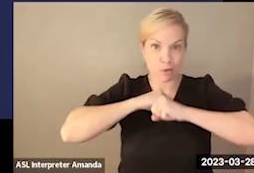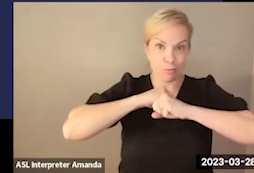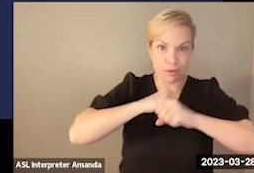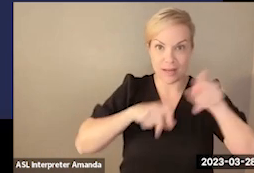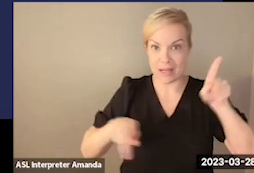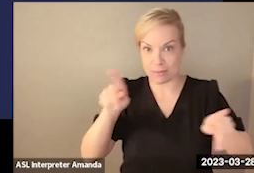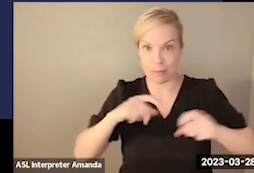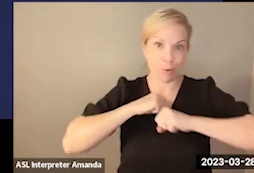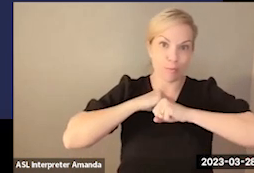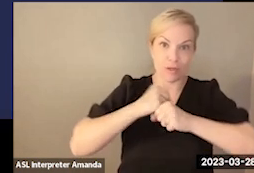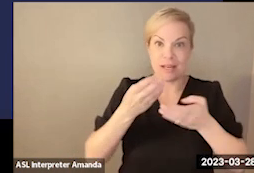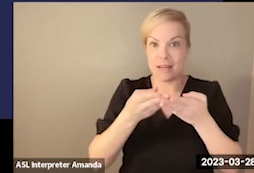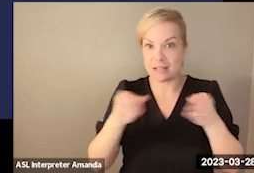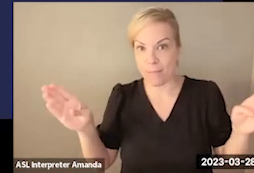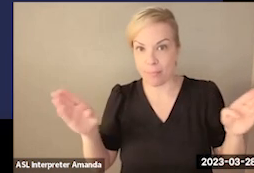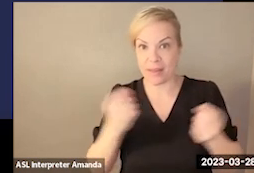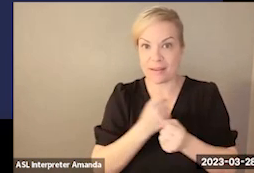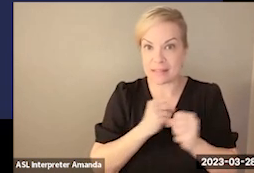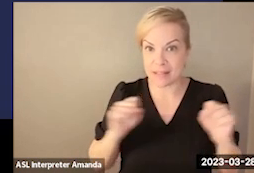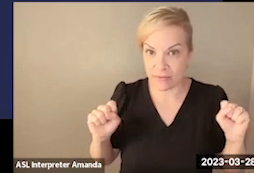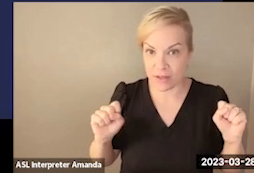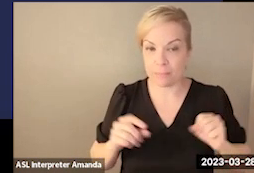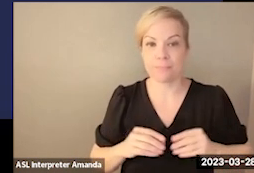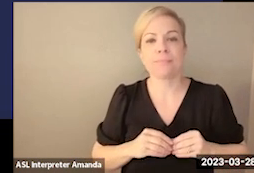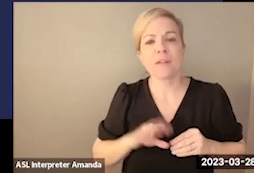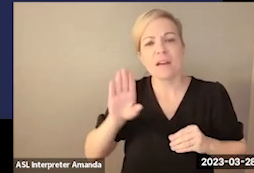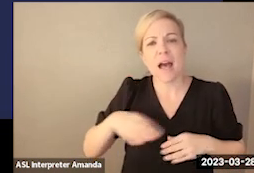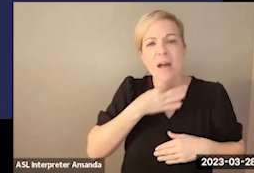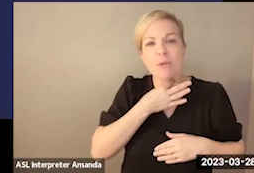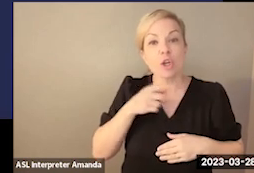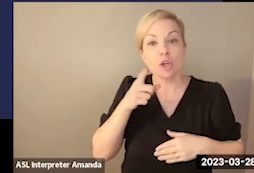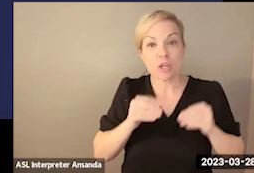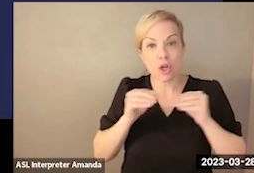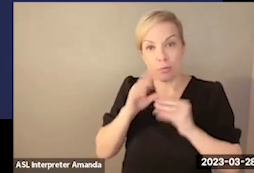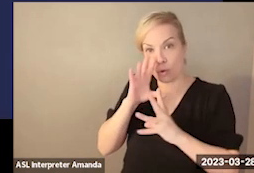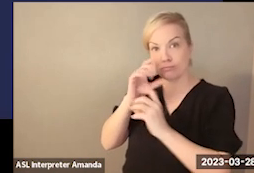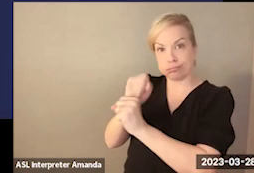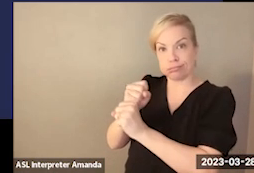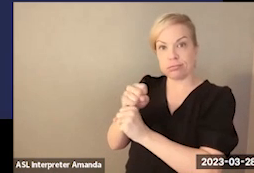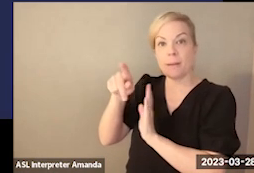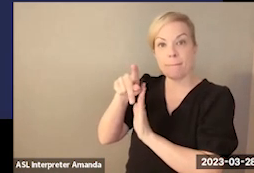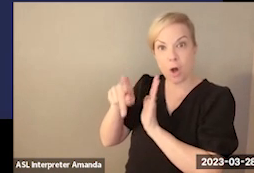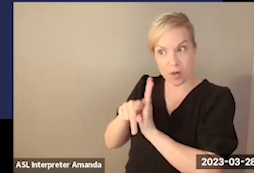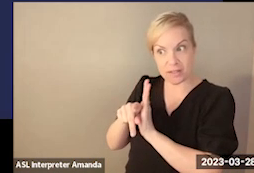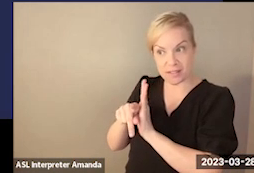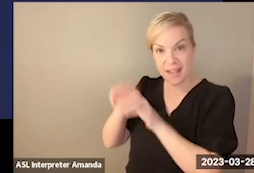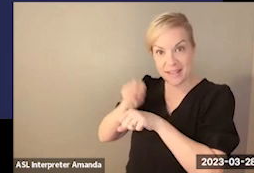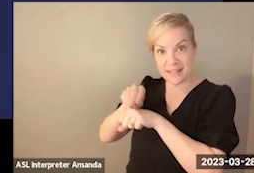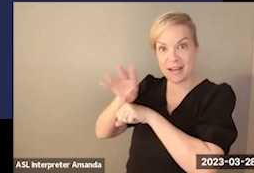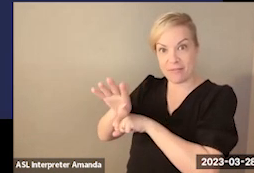Debbie Stine, Science & Technology Policy Academy: So one question for you is: Are you more interested in policy for science or science for policy.